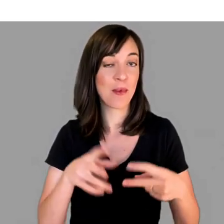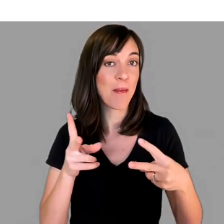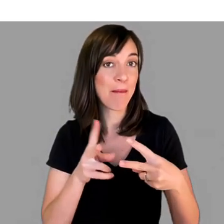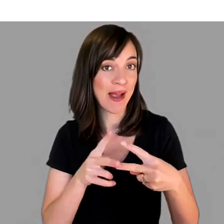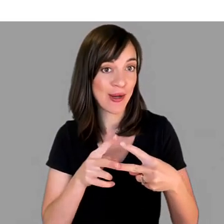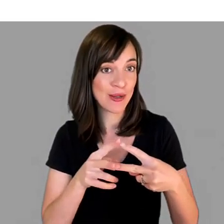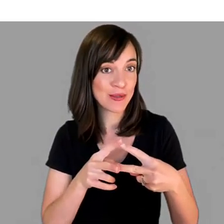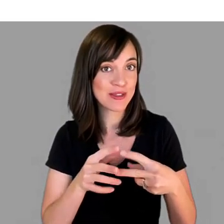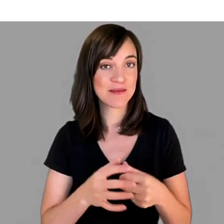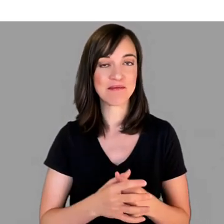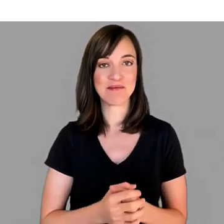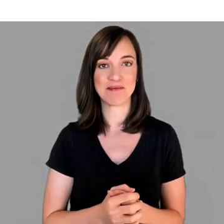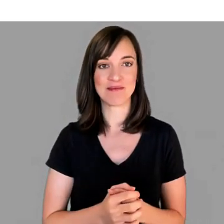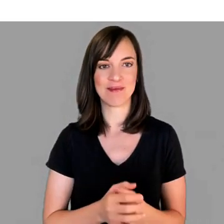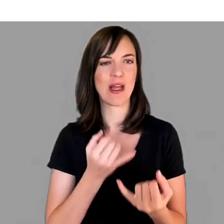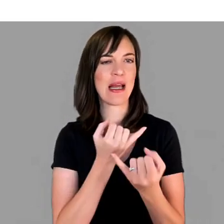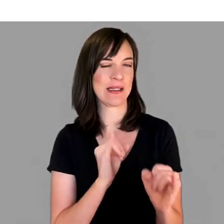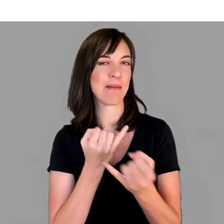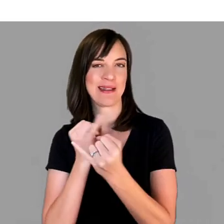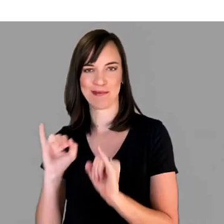pairs,